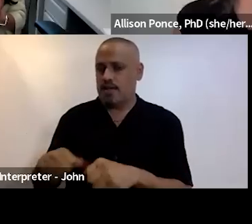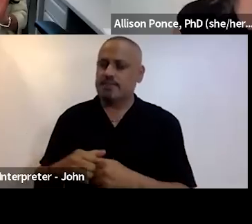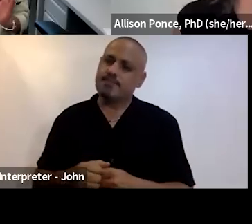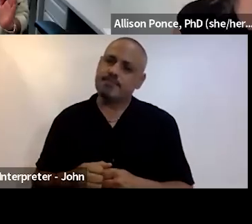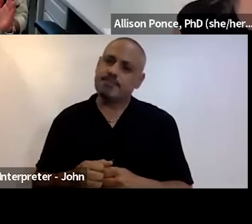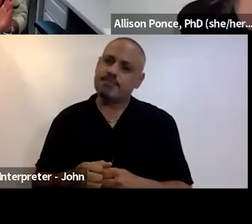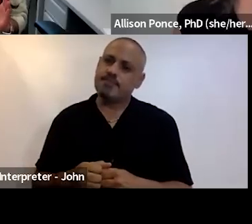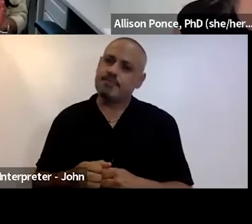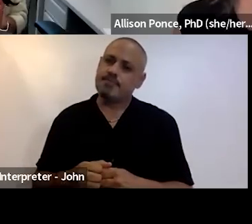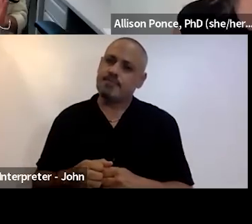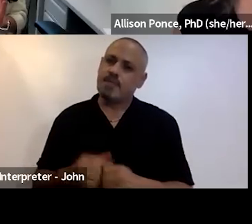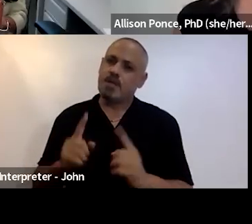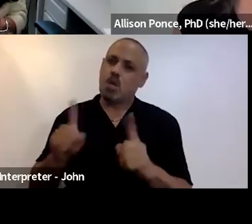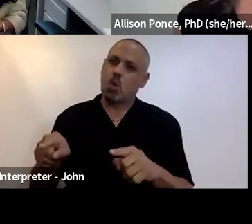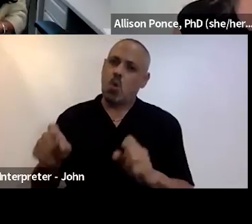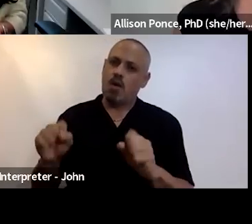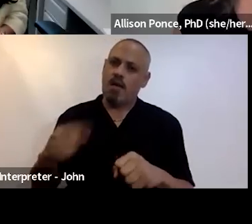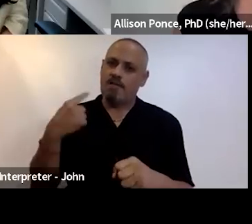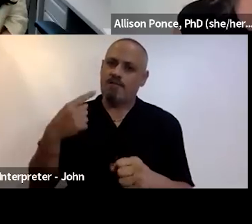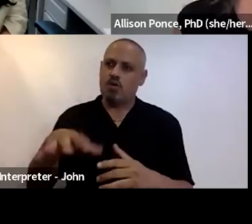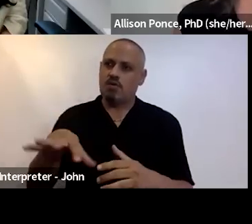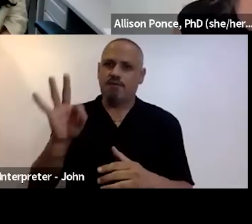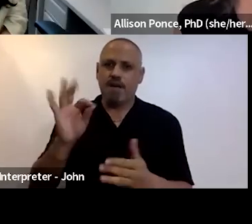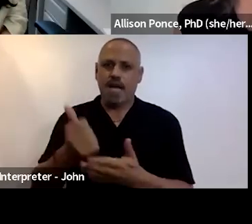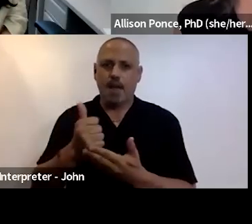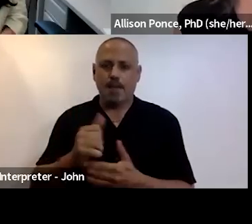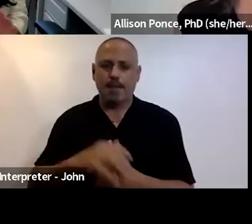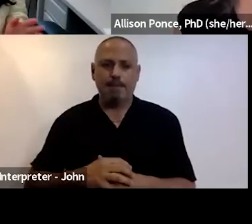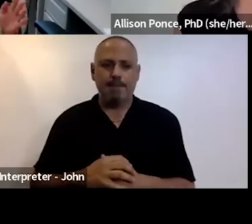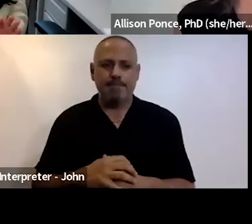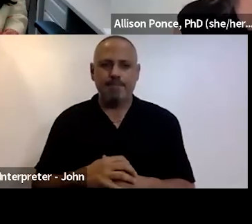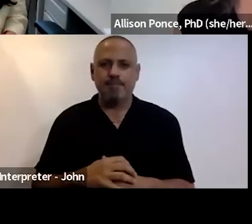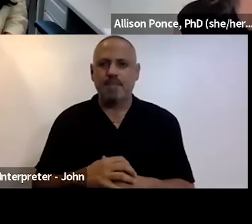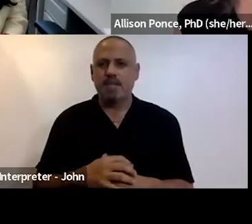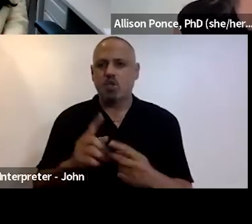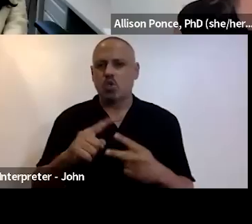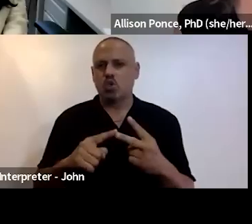where they can go to seek help. So kind of two sides to this.